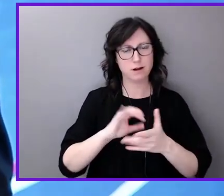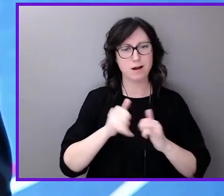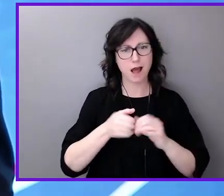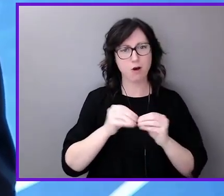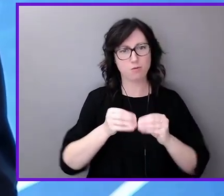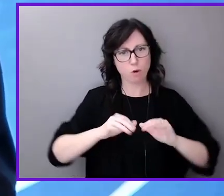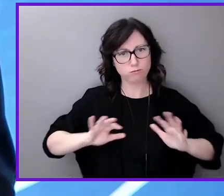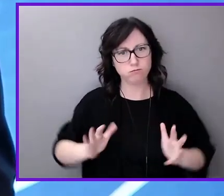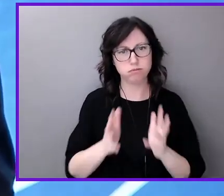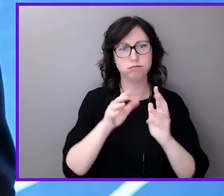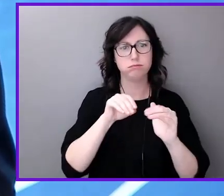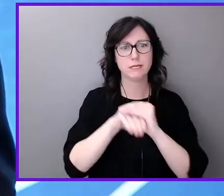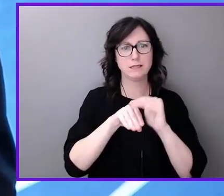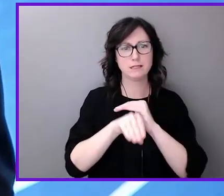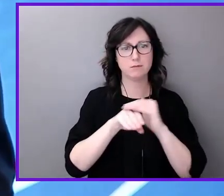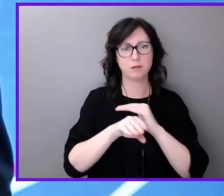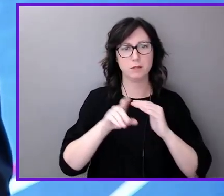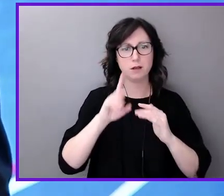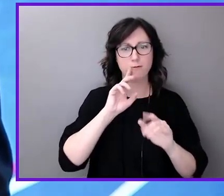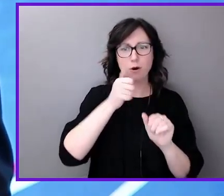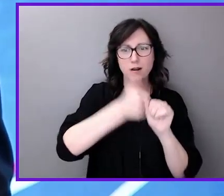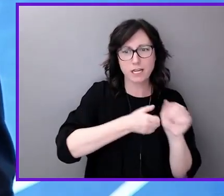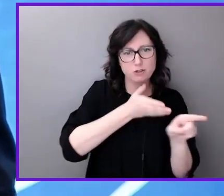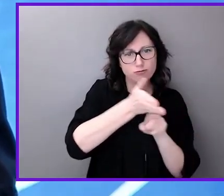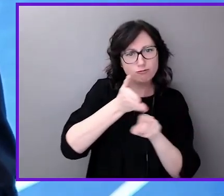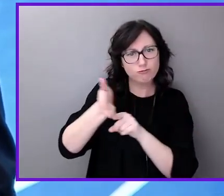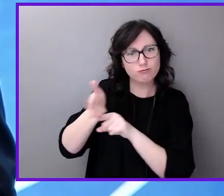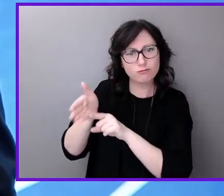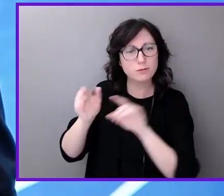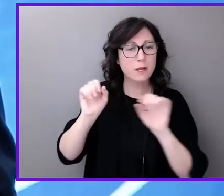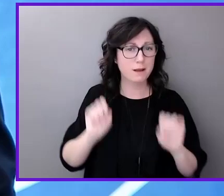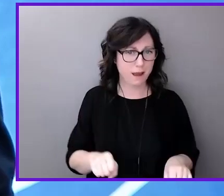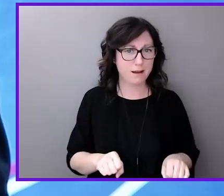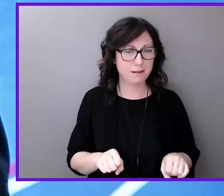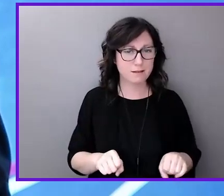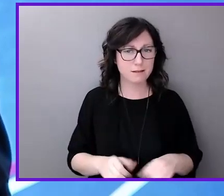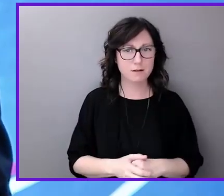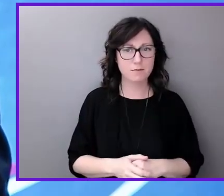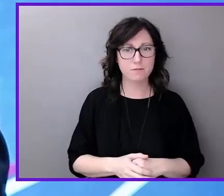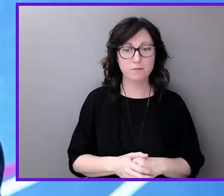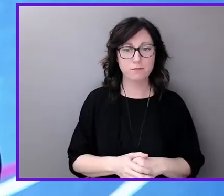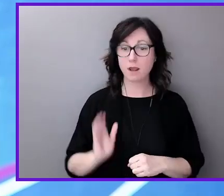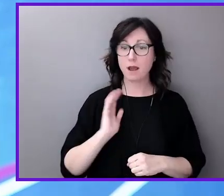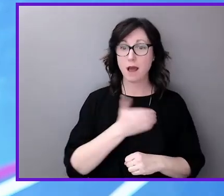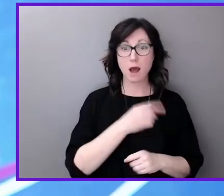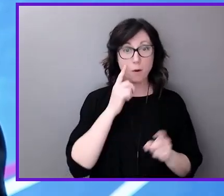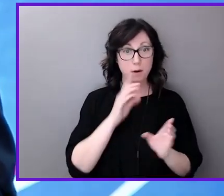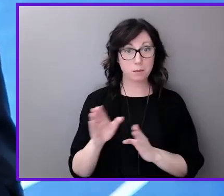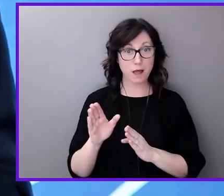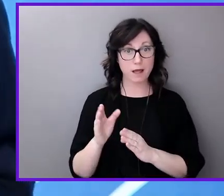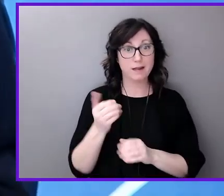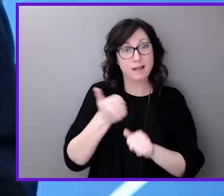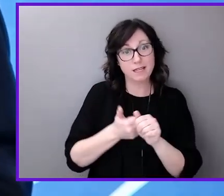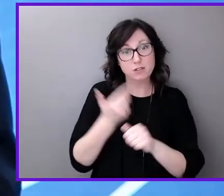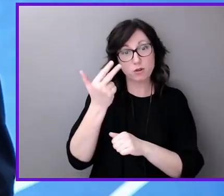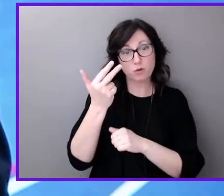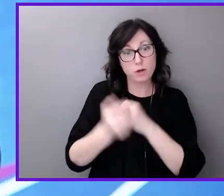in every sense, every meaning of this term. It’s a plan that we’ll update every three years as we come to understand what